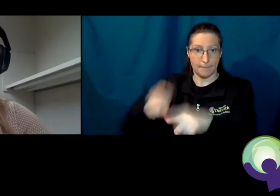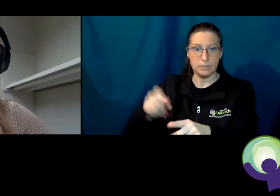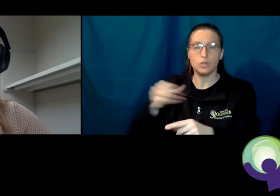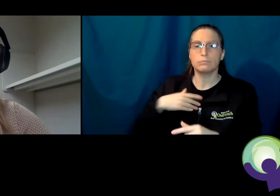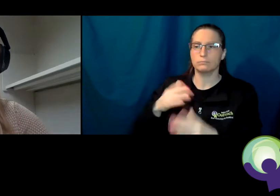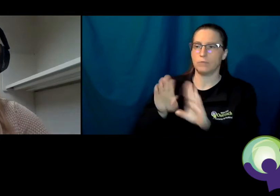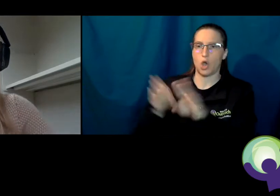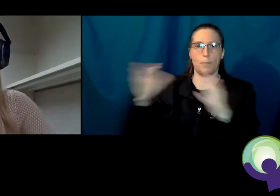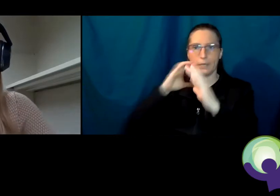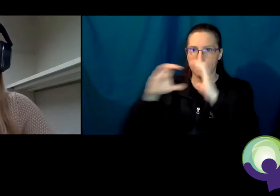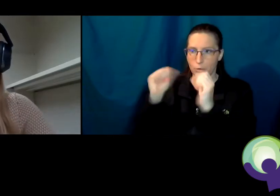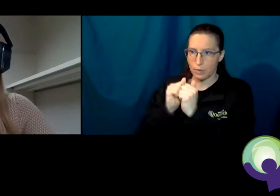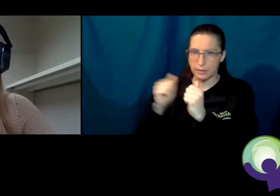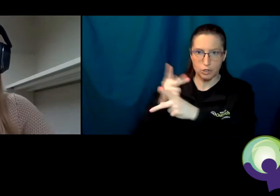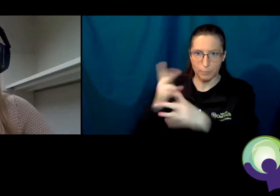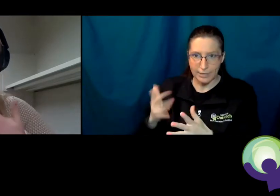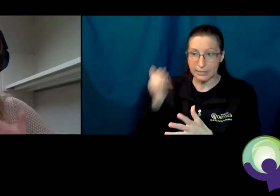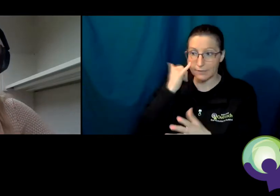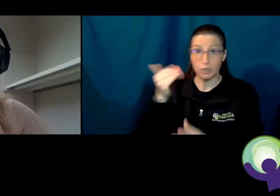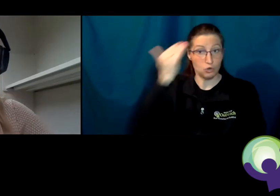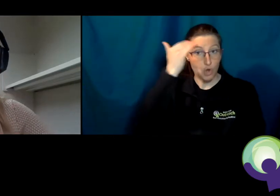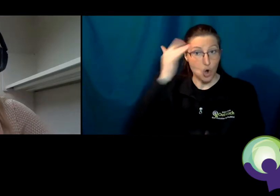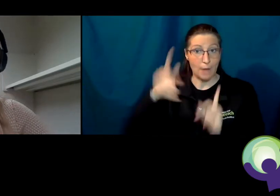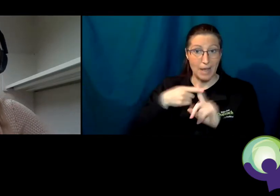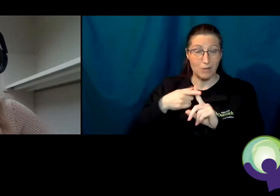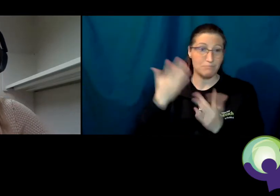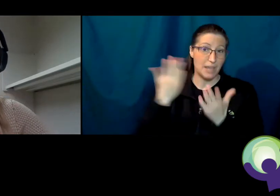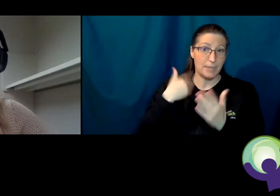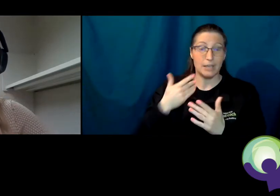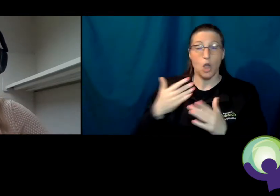supervisor as soon as a vacation that may come up or time that you may need off